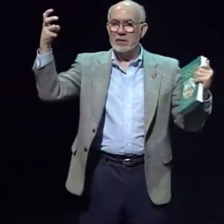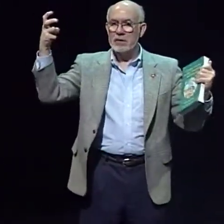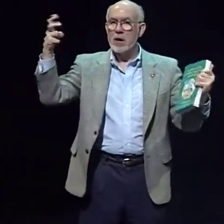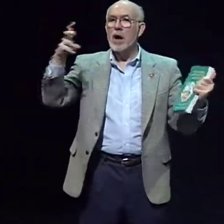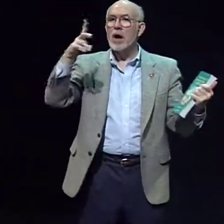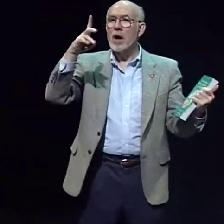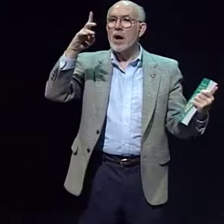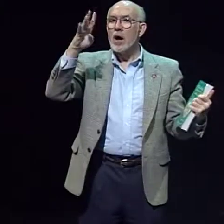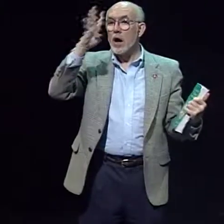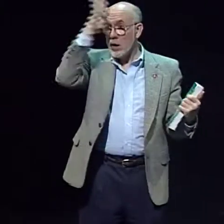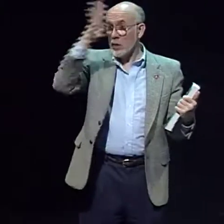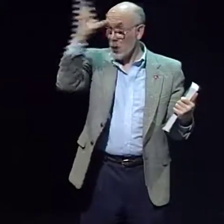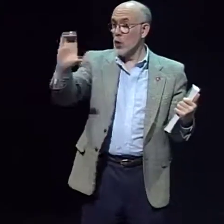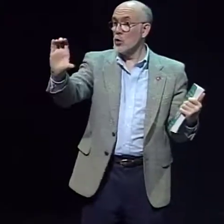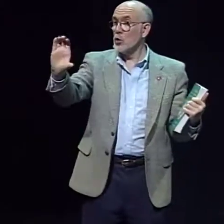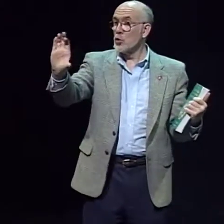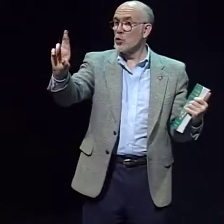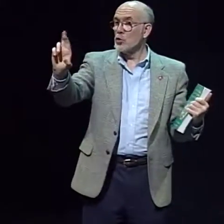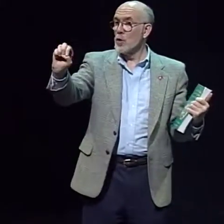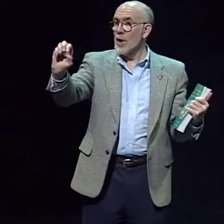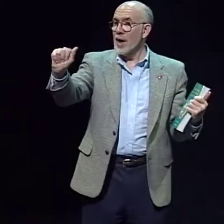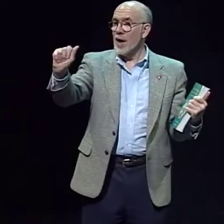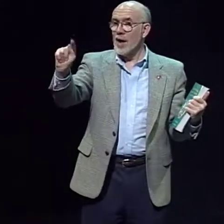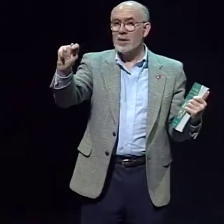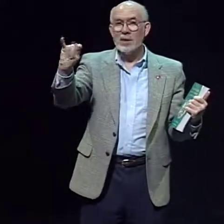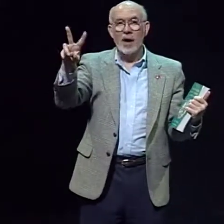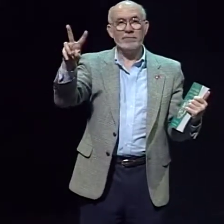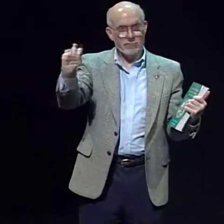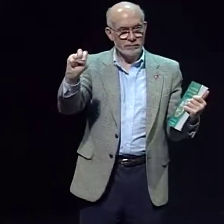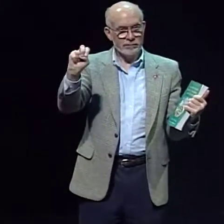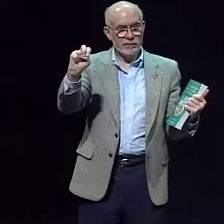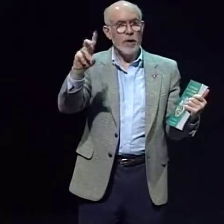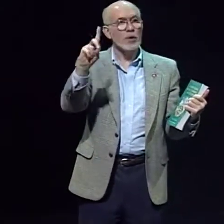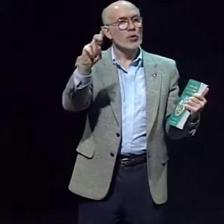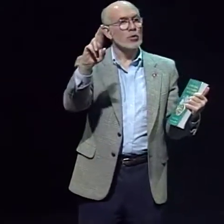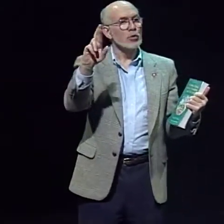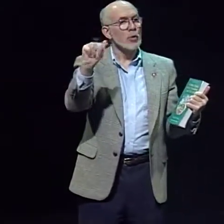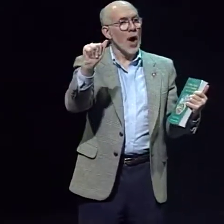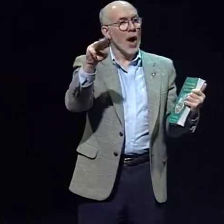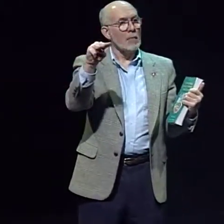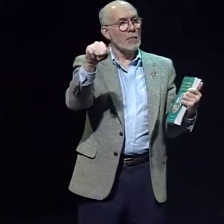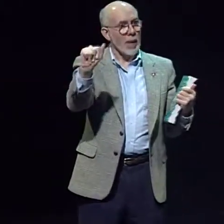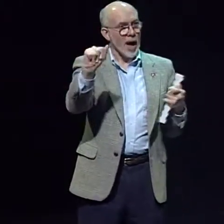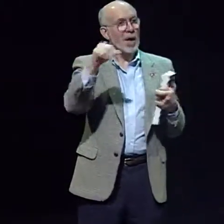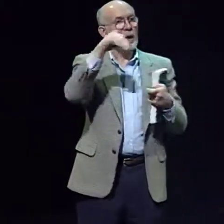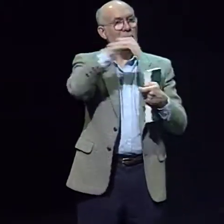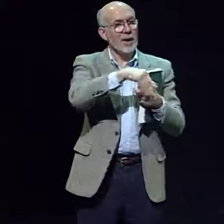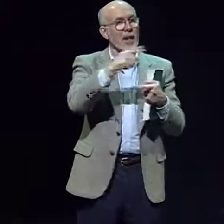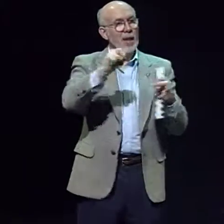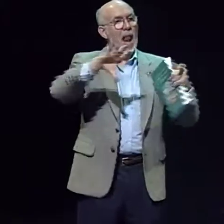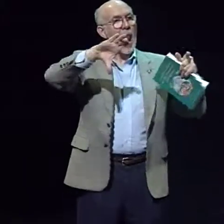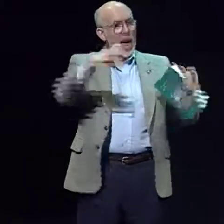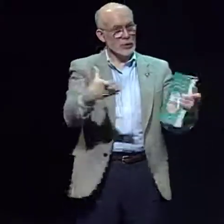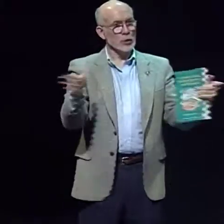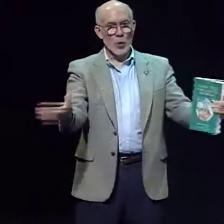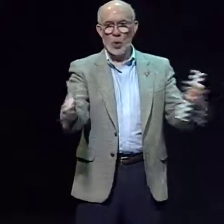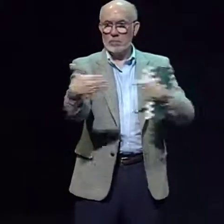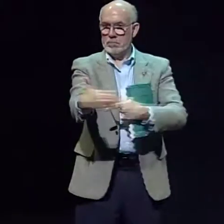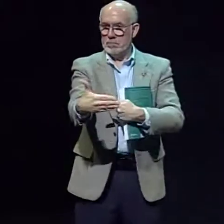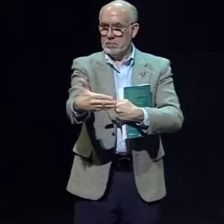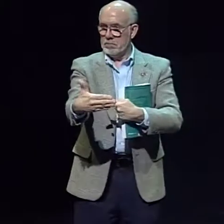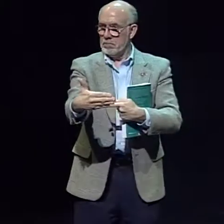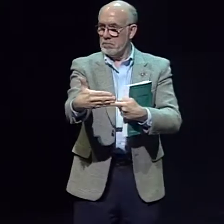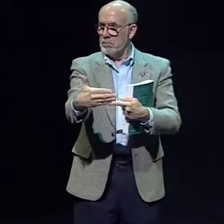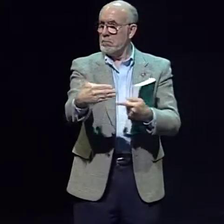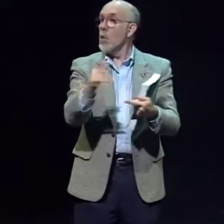ENTITLED "CREATIVE DRAMA IN THE CLASSROOM,"